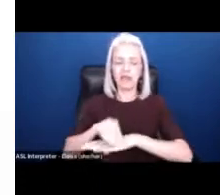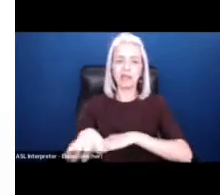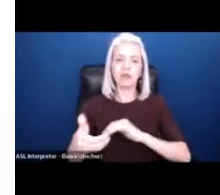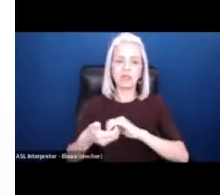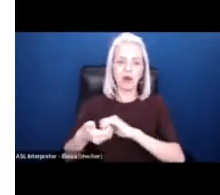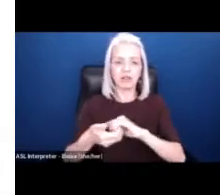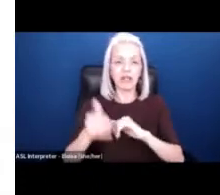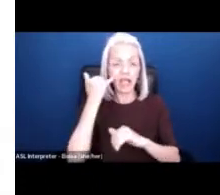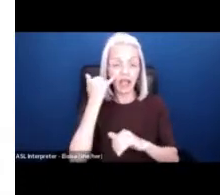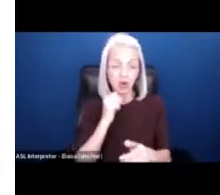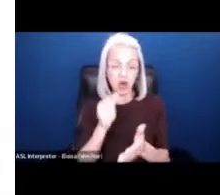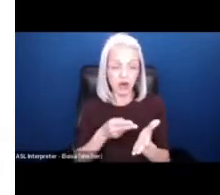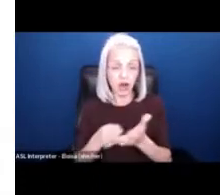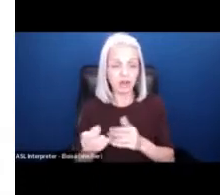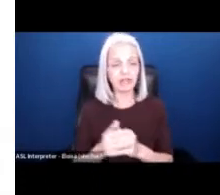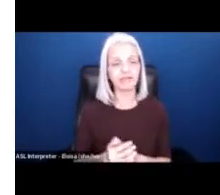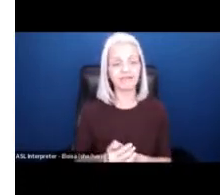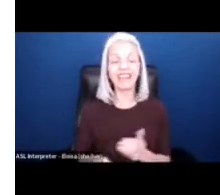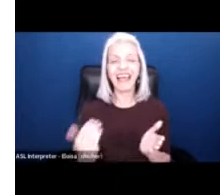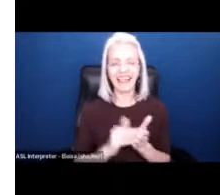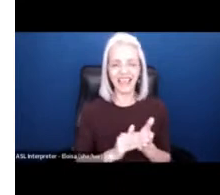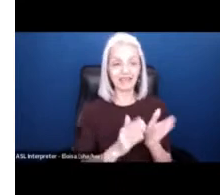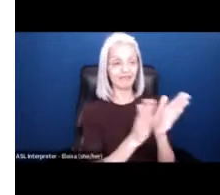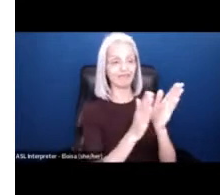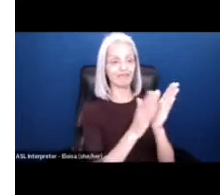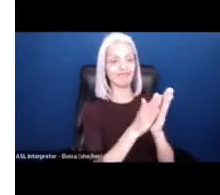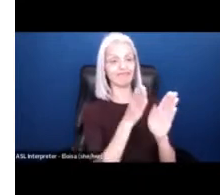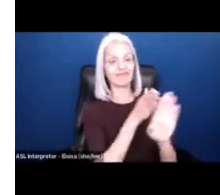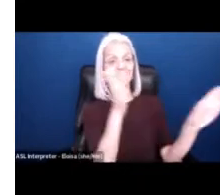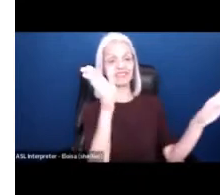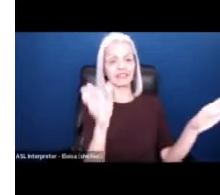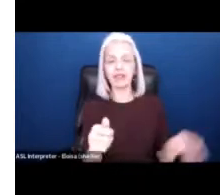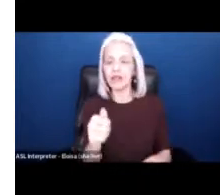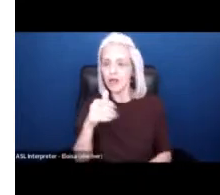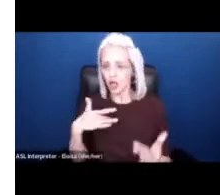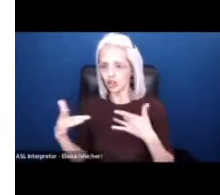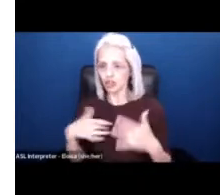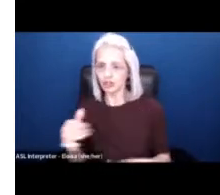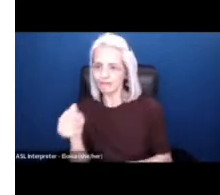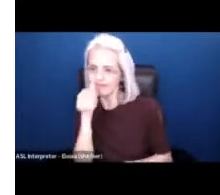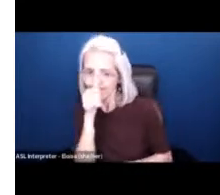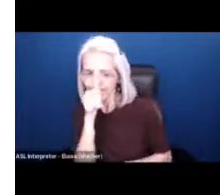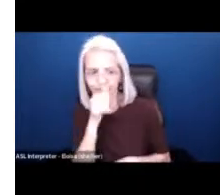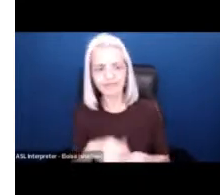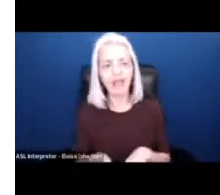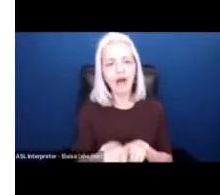Praise accomplishments publicly maintain a focus on the objectives and the needs of the population you're serving. So